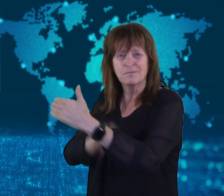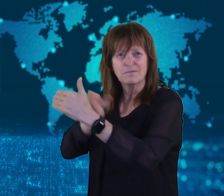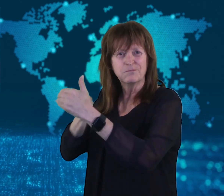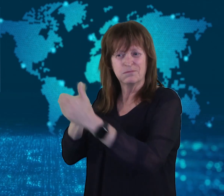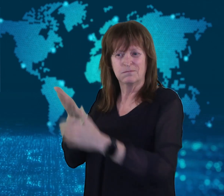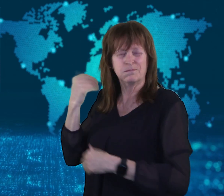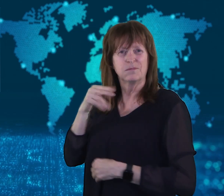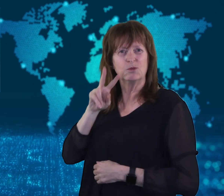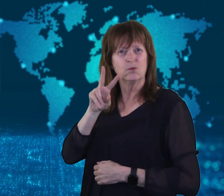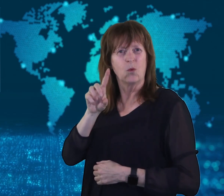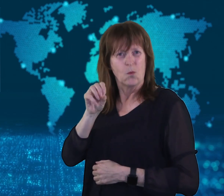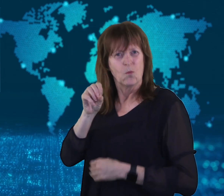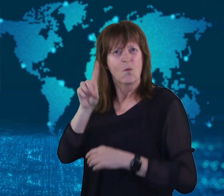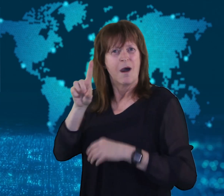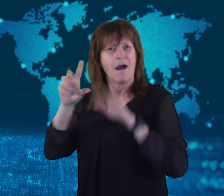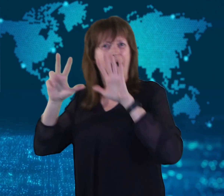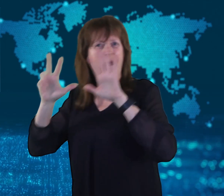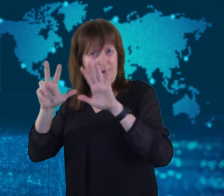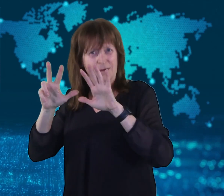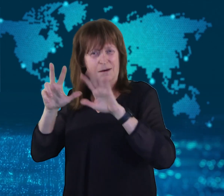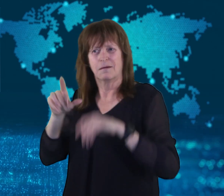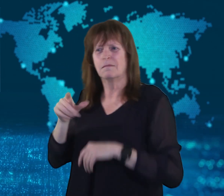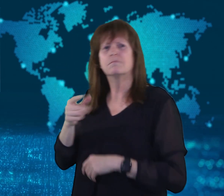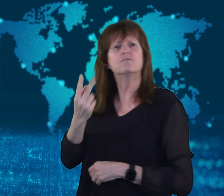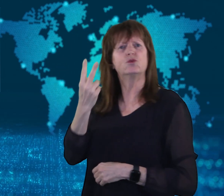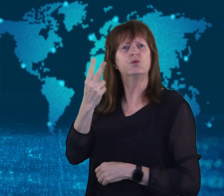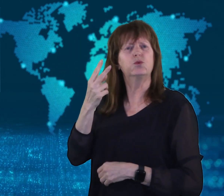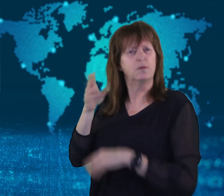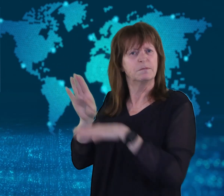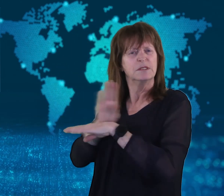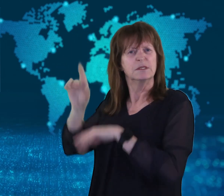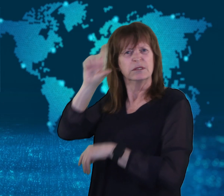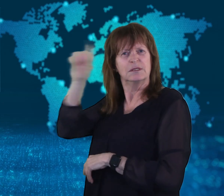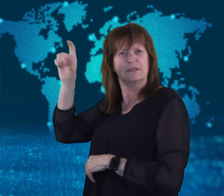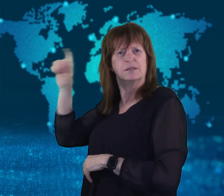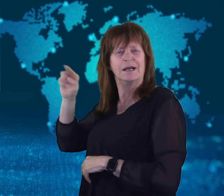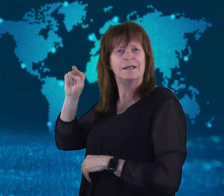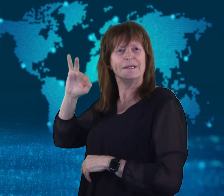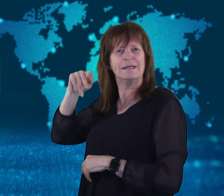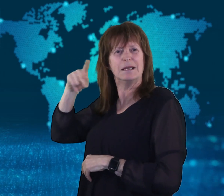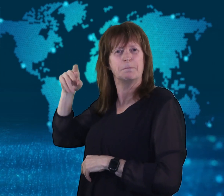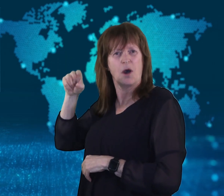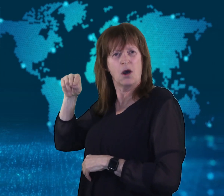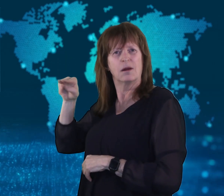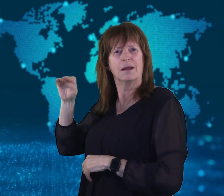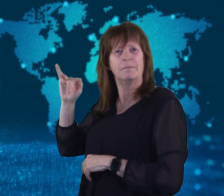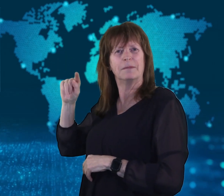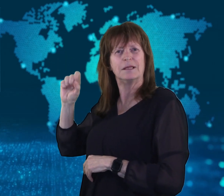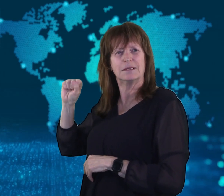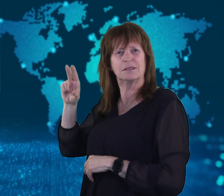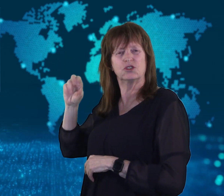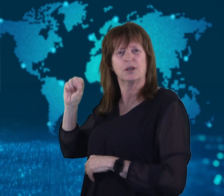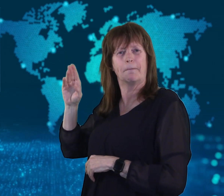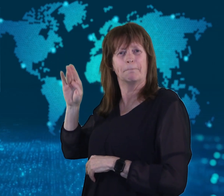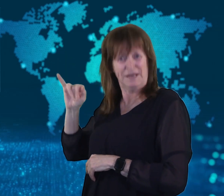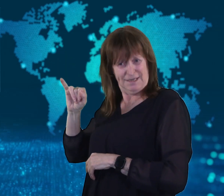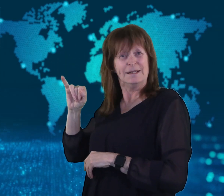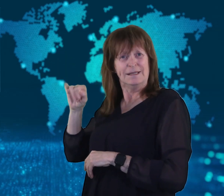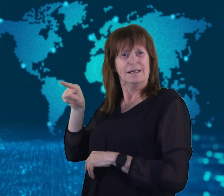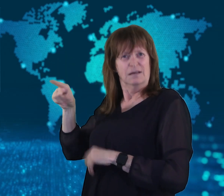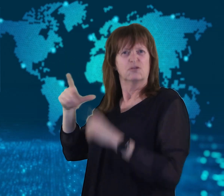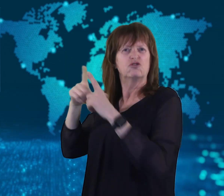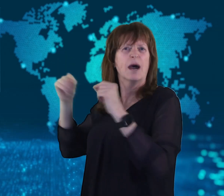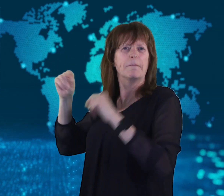Though the 15 Korean citizens won lawsuits in 2018 against both Nippon Steel